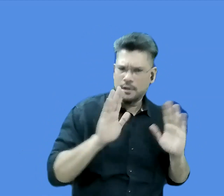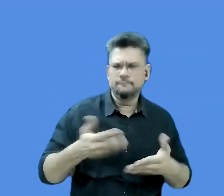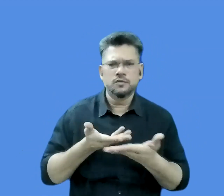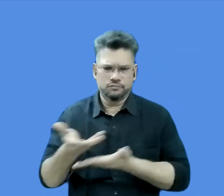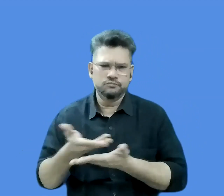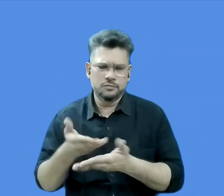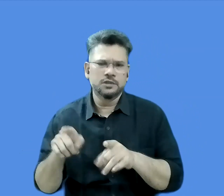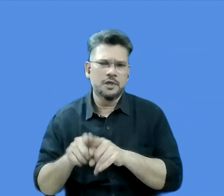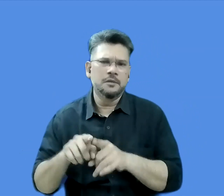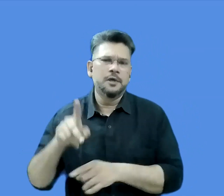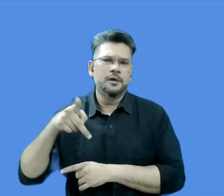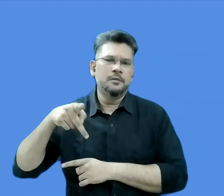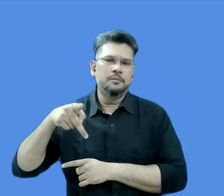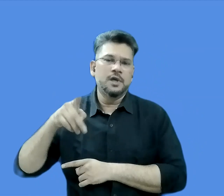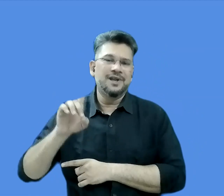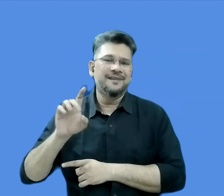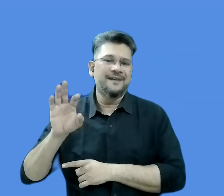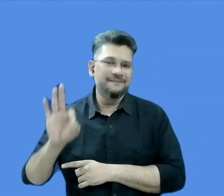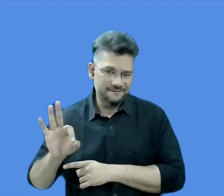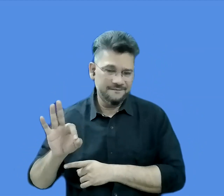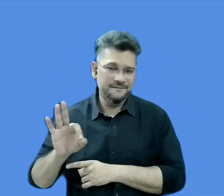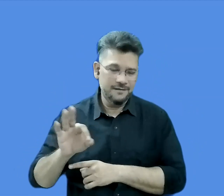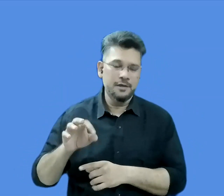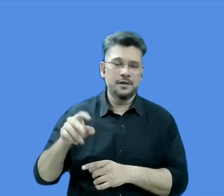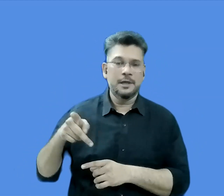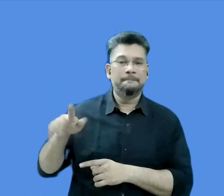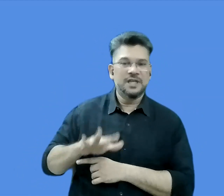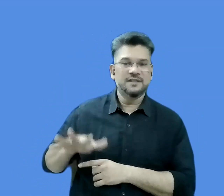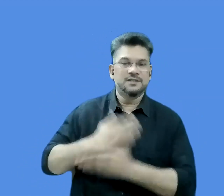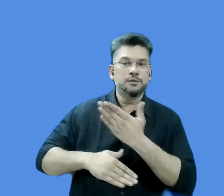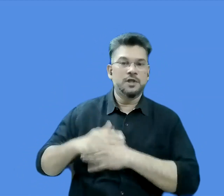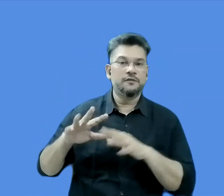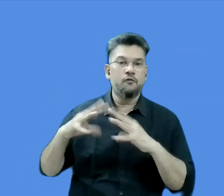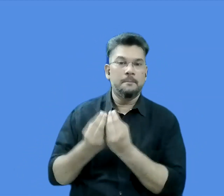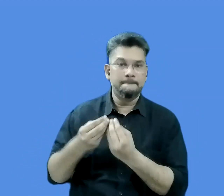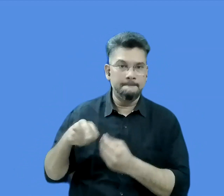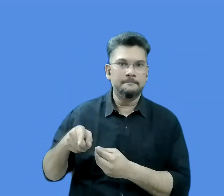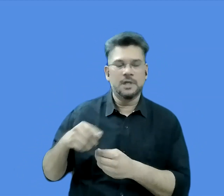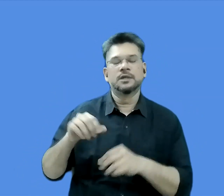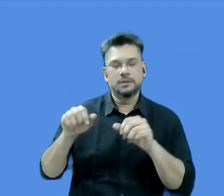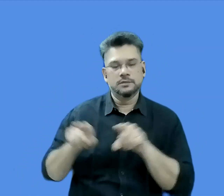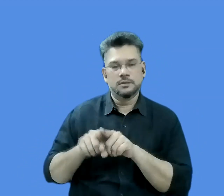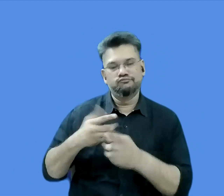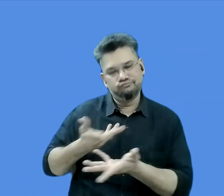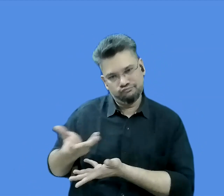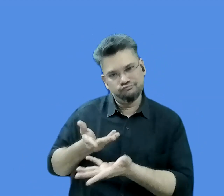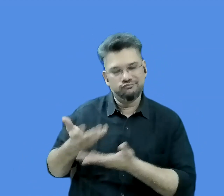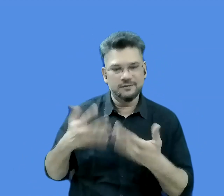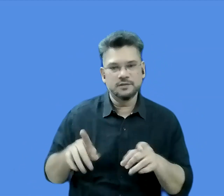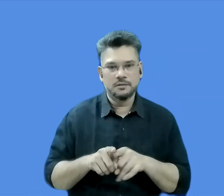did have participation of OPDs when we pilot the training , specifically disability forum. We also